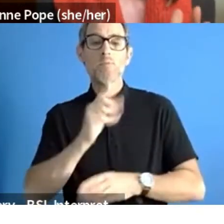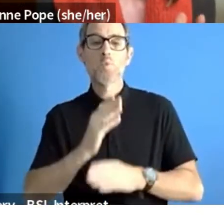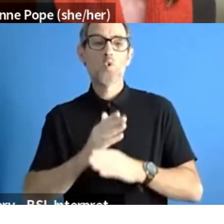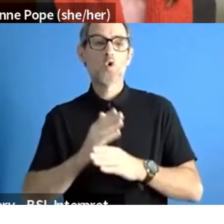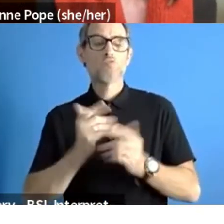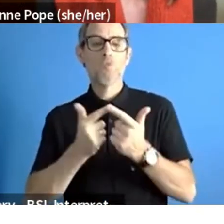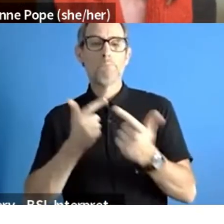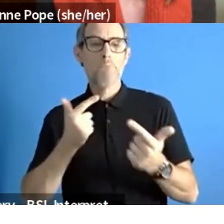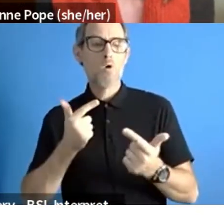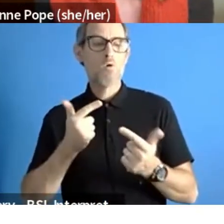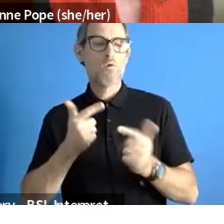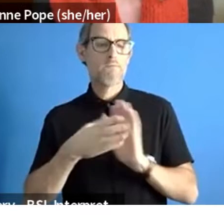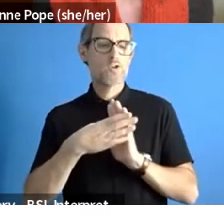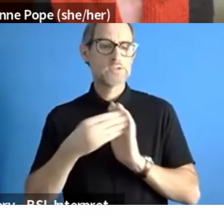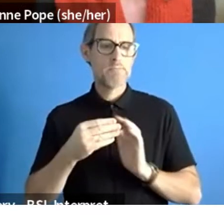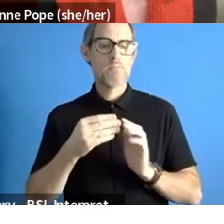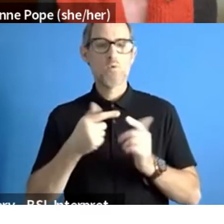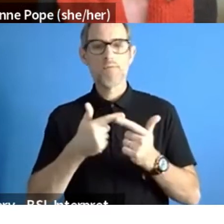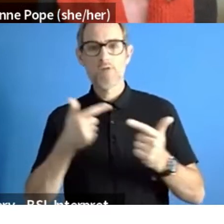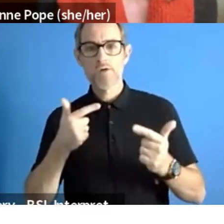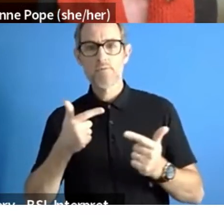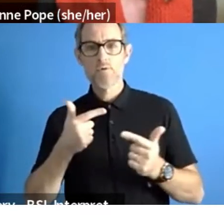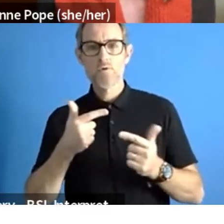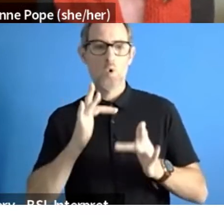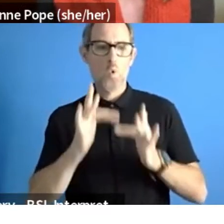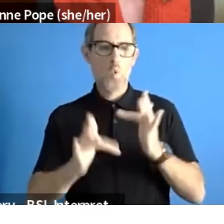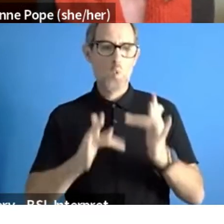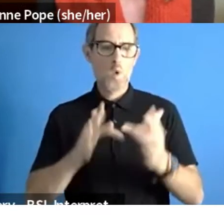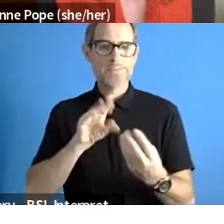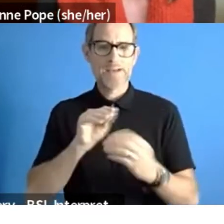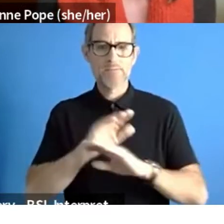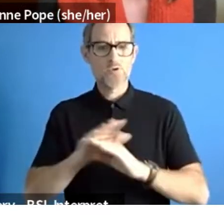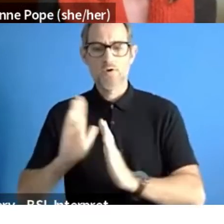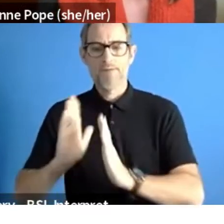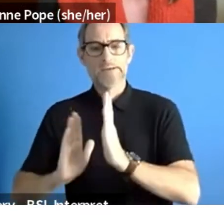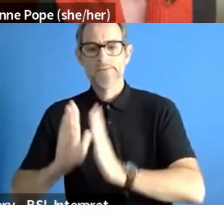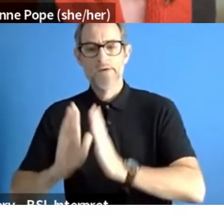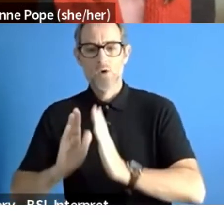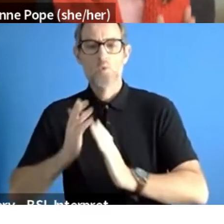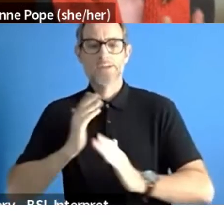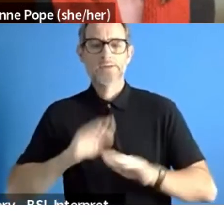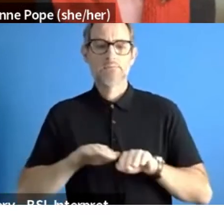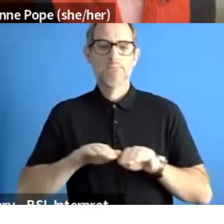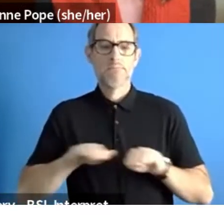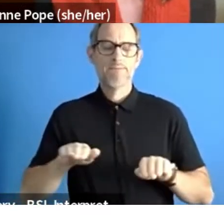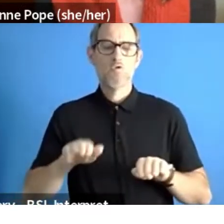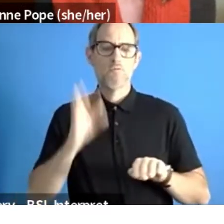telephony system.